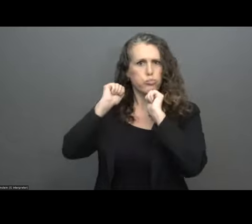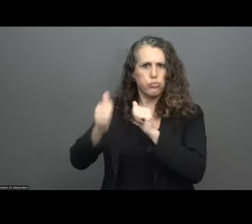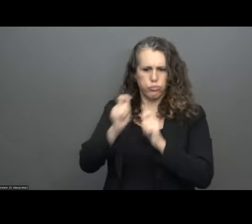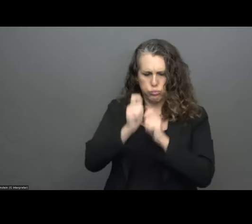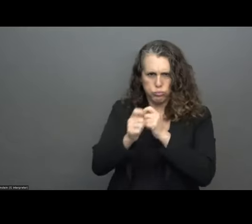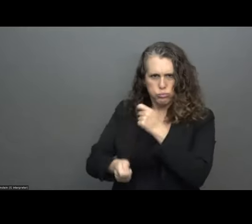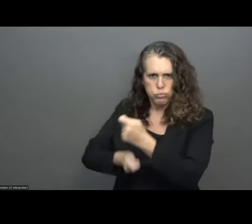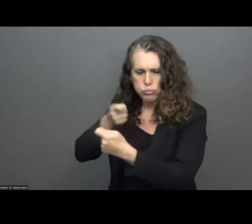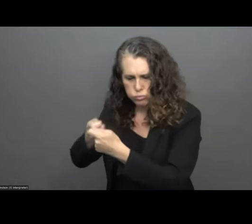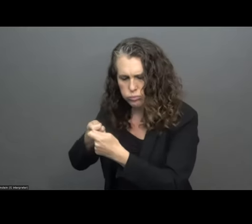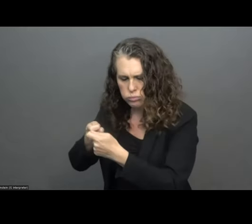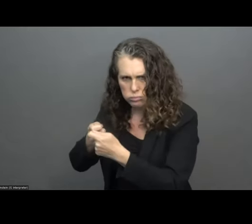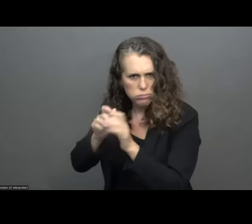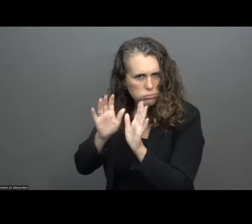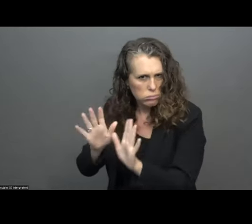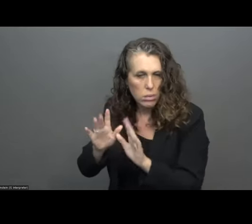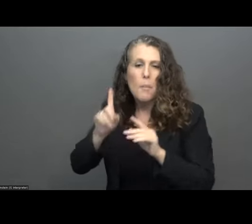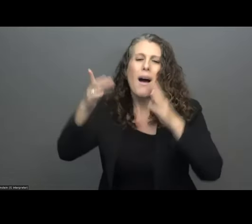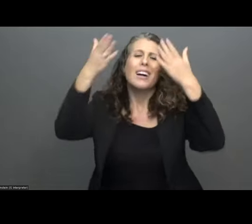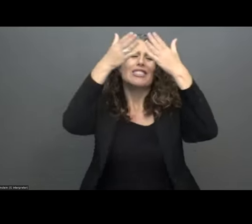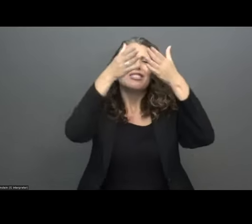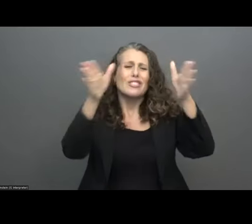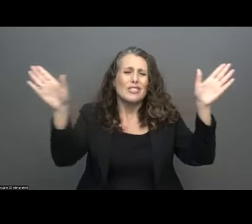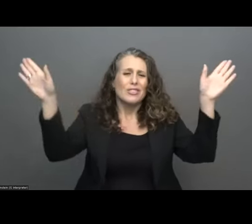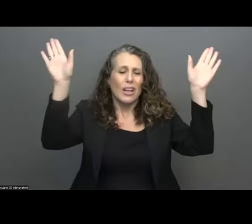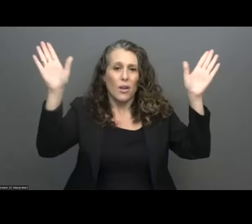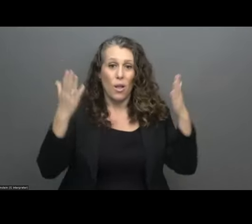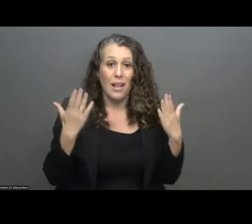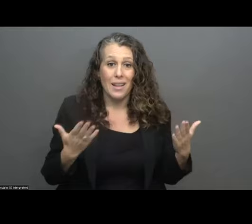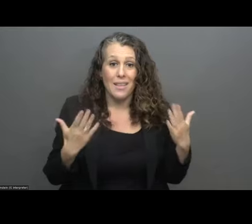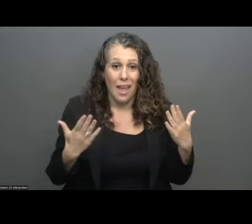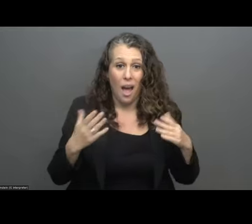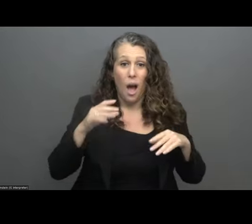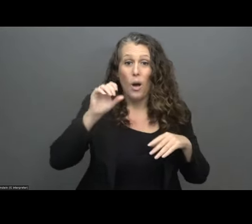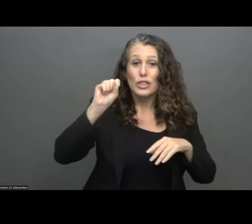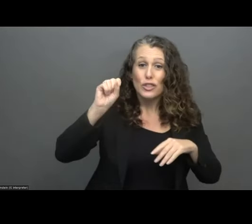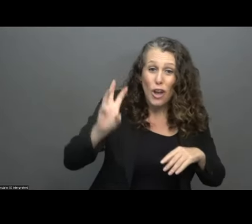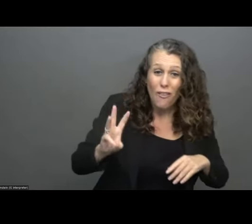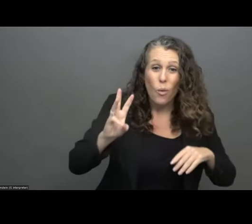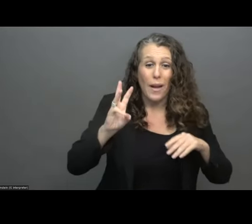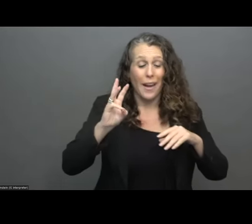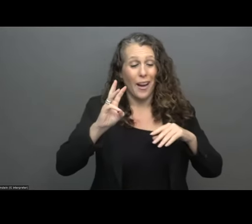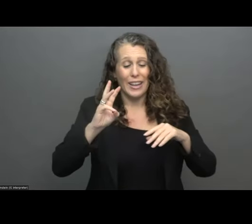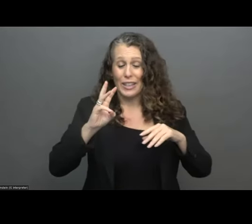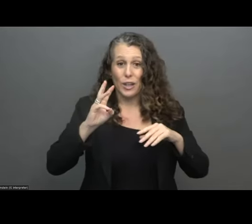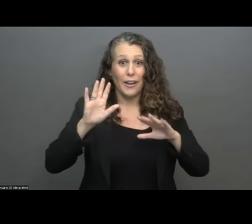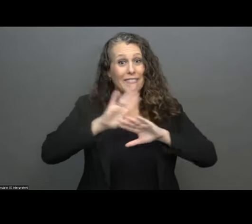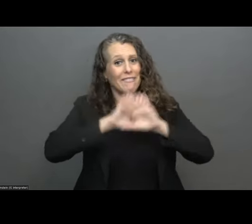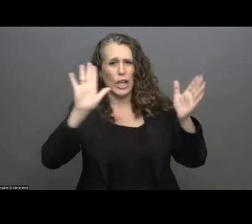and software provided today by global companies is still on a journey towards accessibility